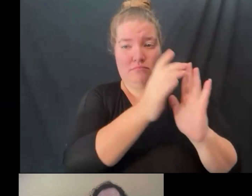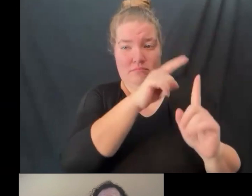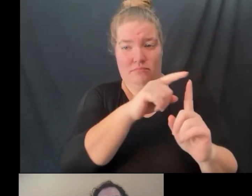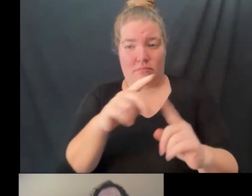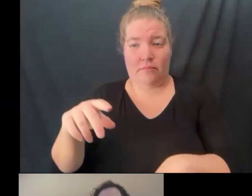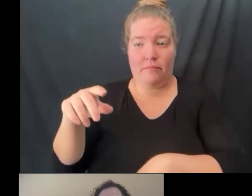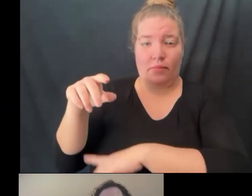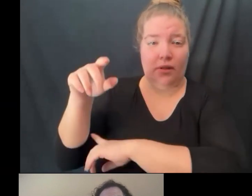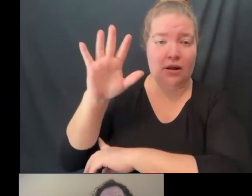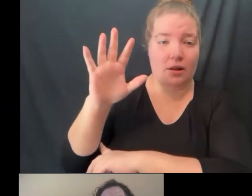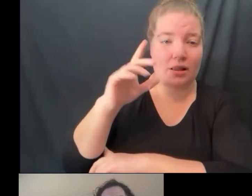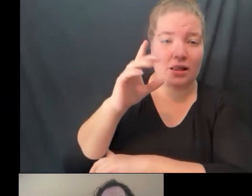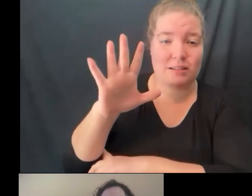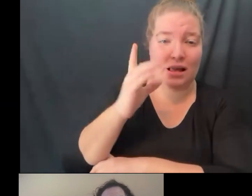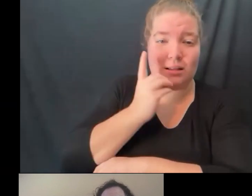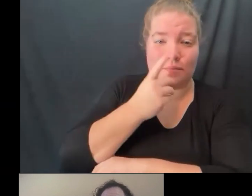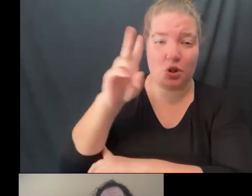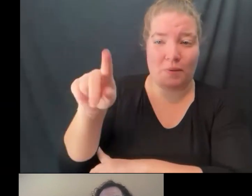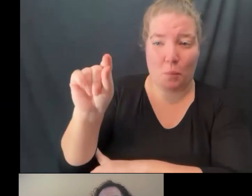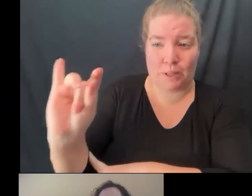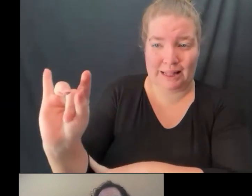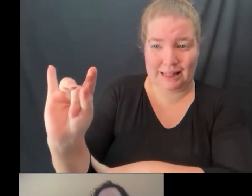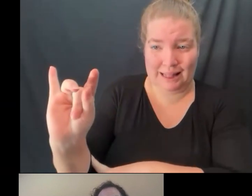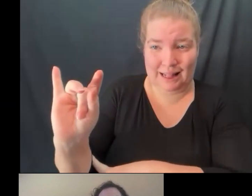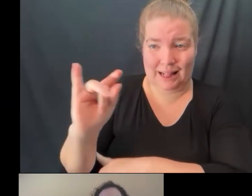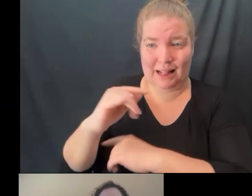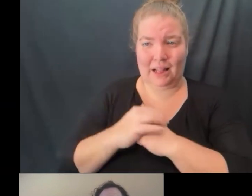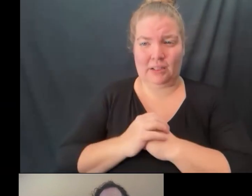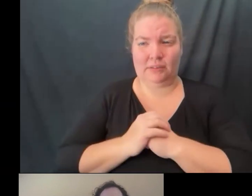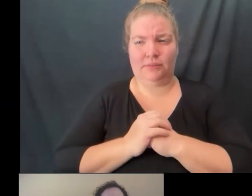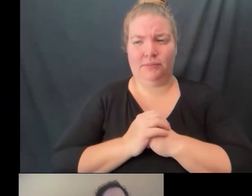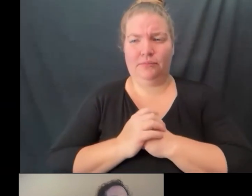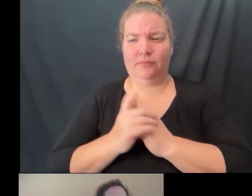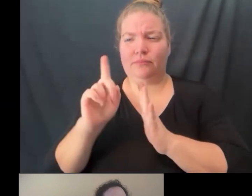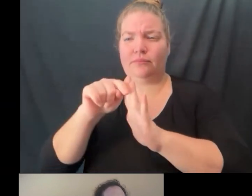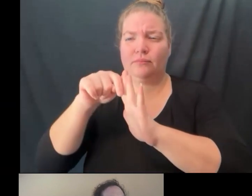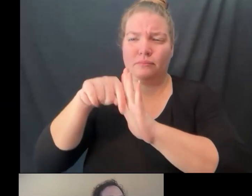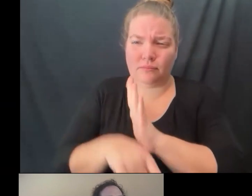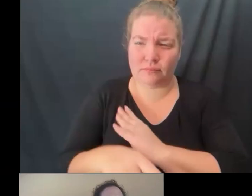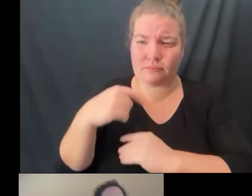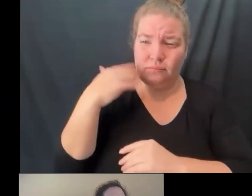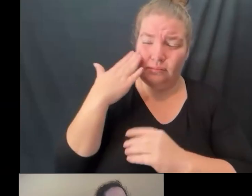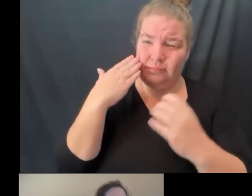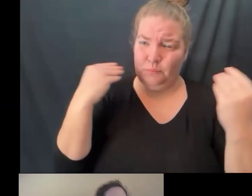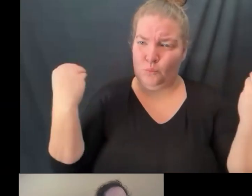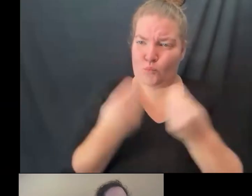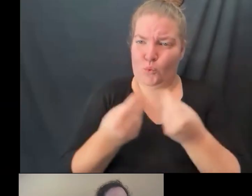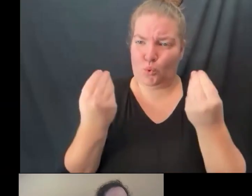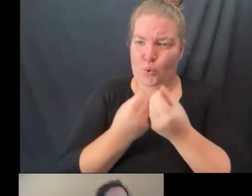So it's December 5, 2028. I'm not going to cover this today